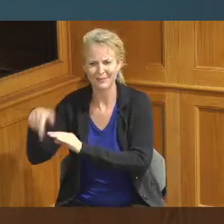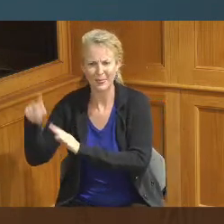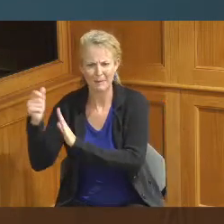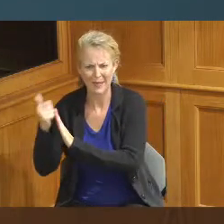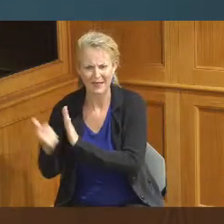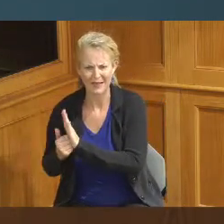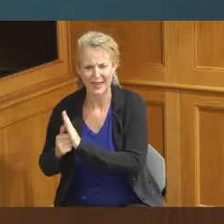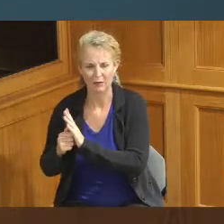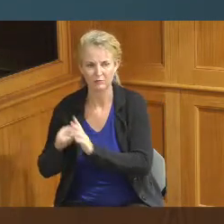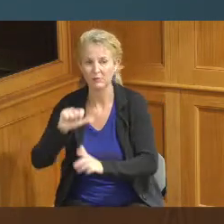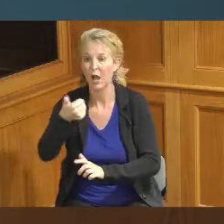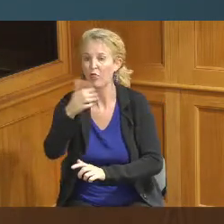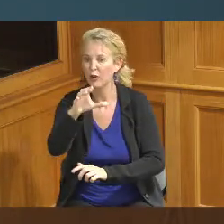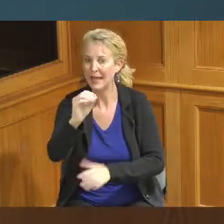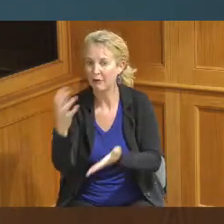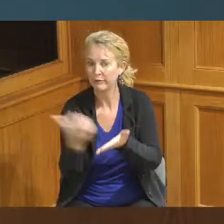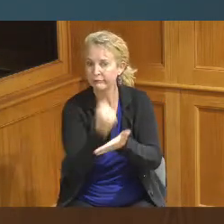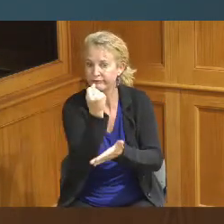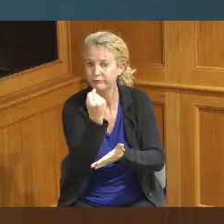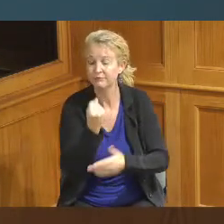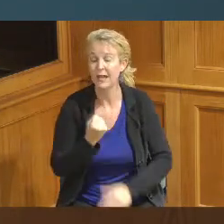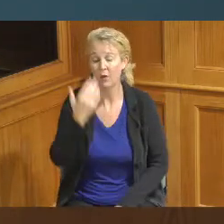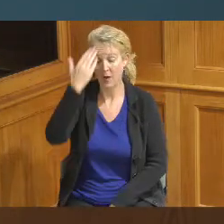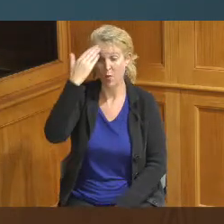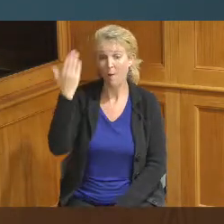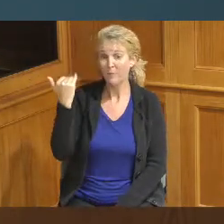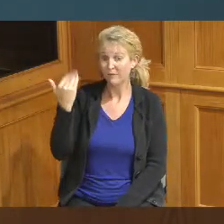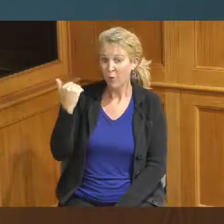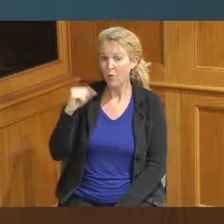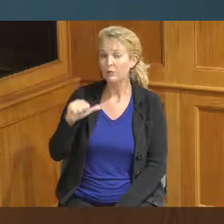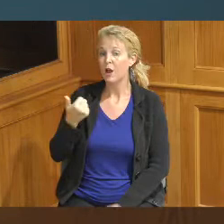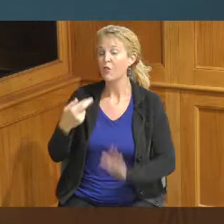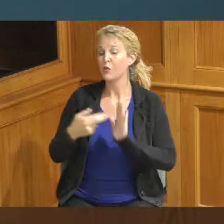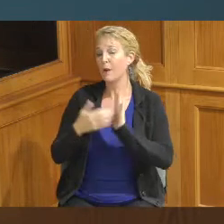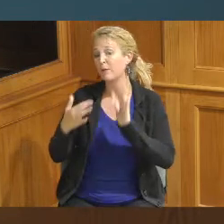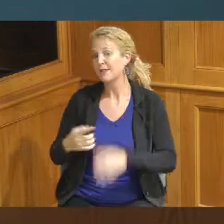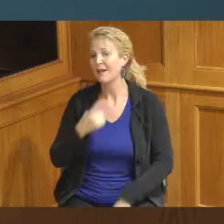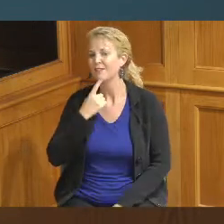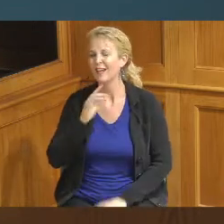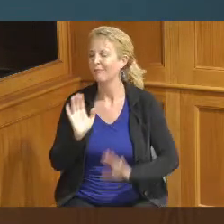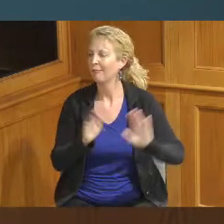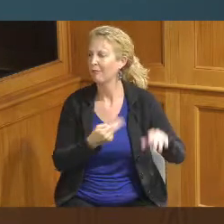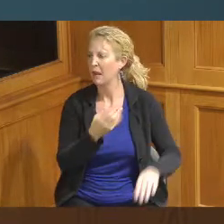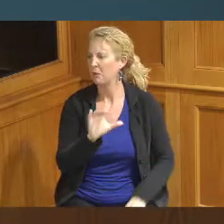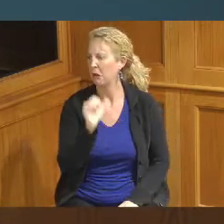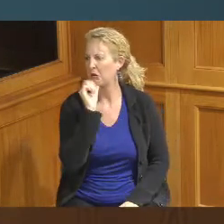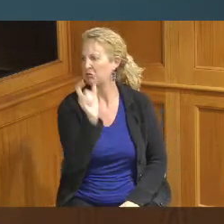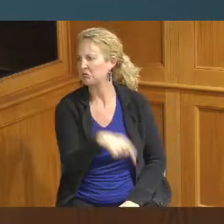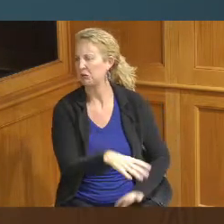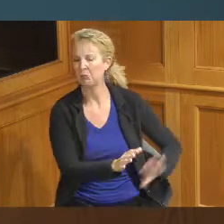had some representation that says take a pass on Hamilton County and then our money has gone